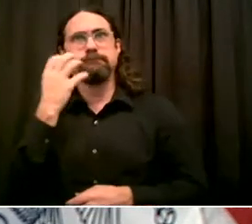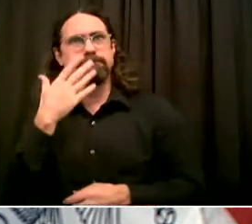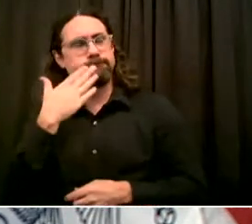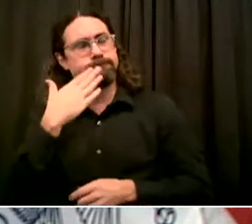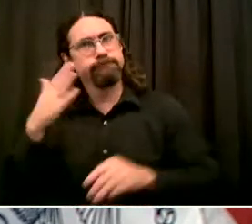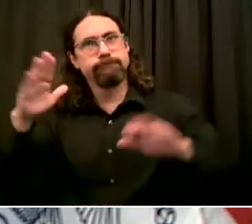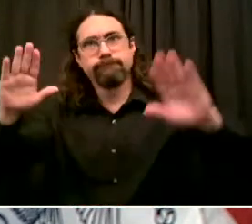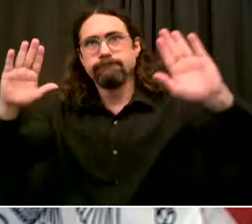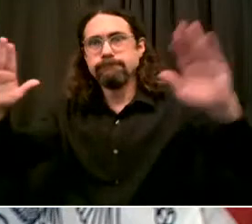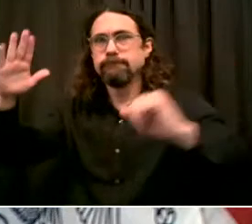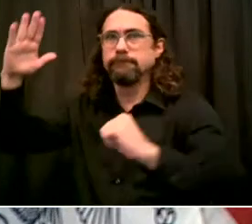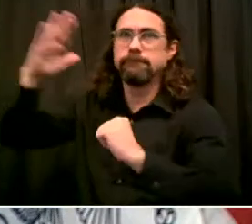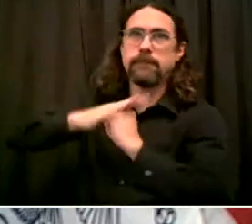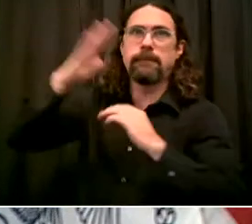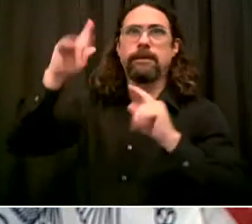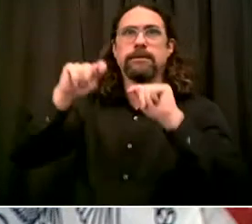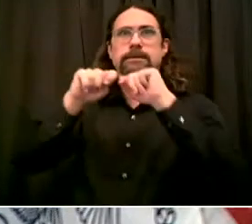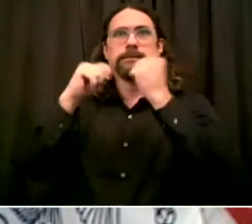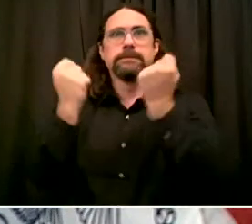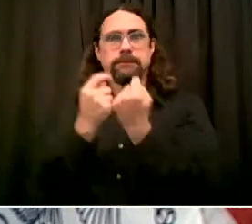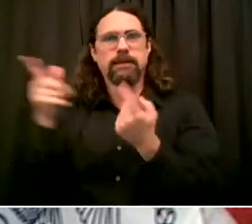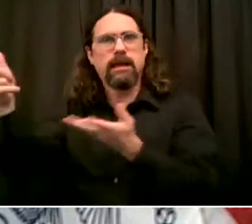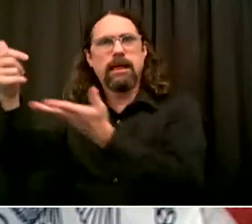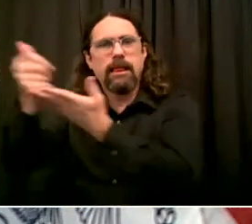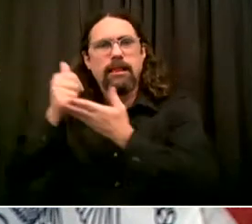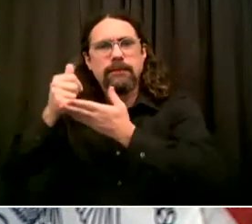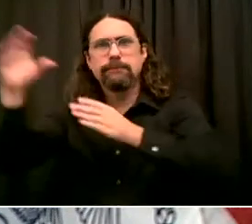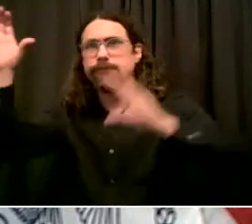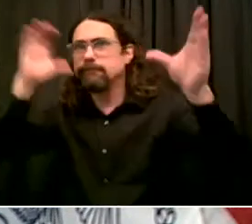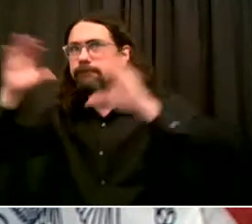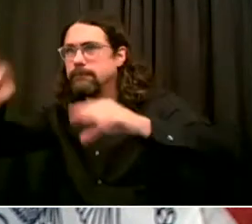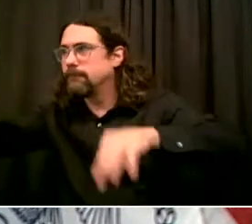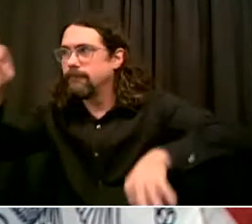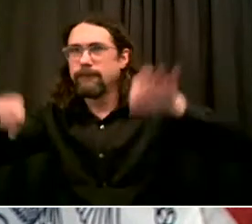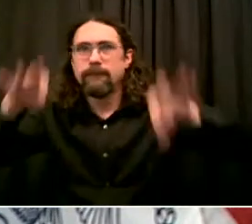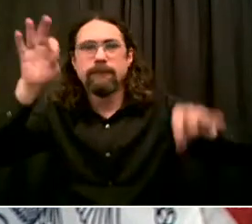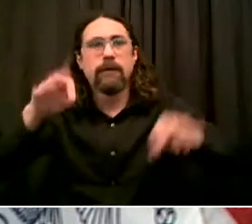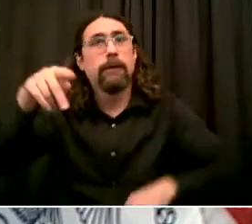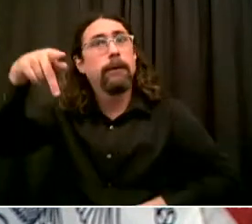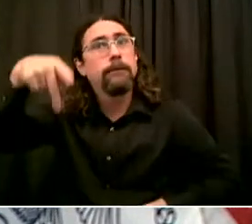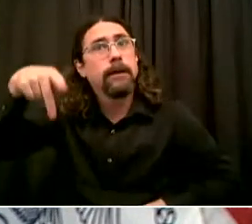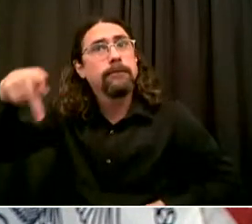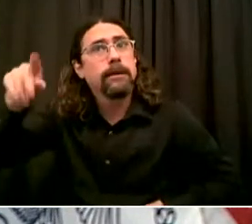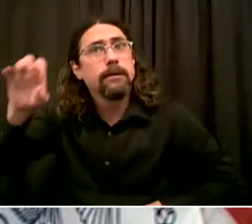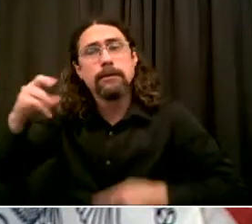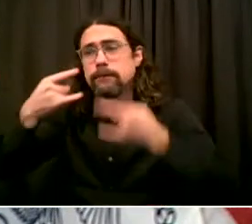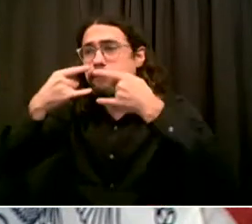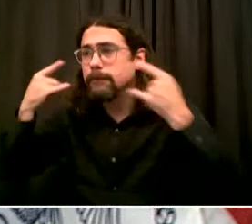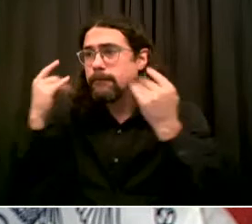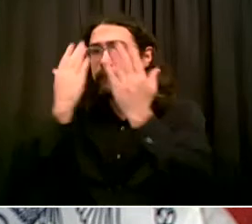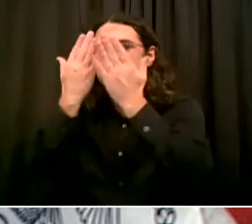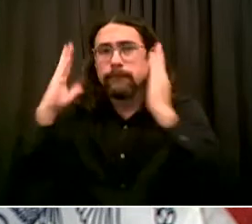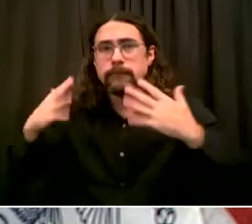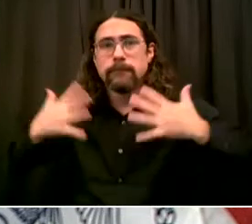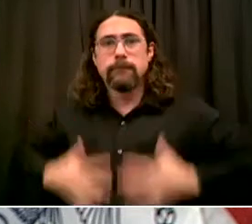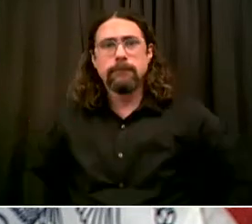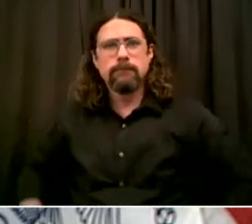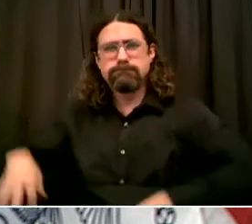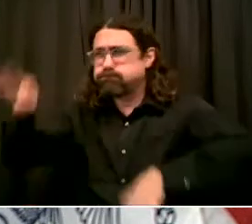ACROSS S ALL CITY AGENCIES. THEY DID A LOT OF CRUCIAL WWORK IN HELP US FIGHT BACK THE CORONAVIRUS, GETTING PPE.